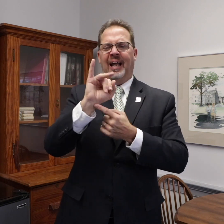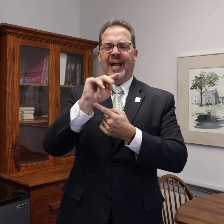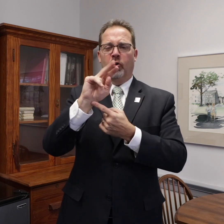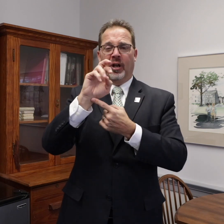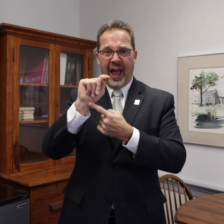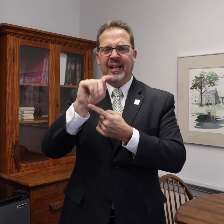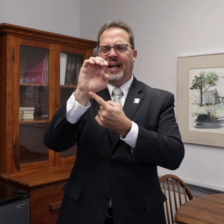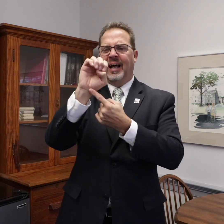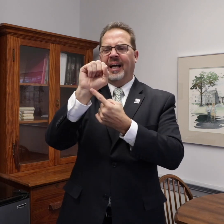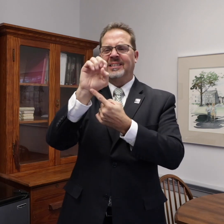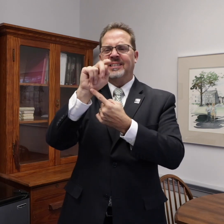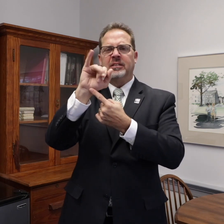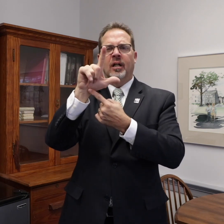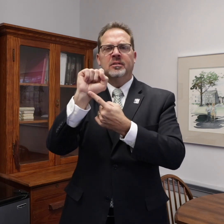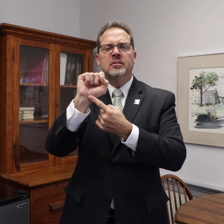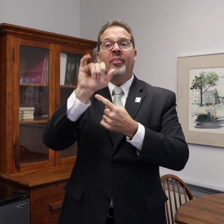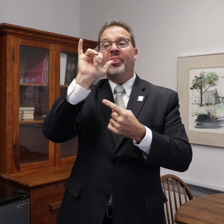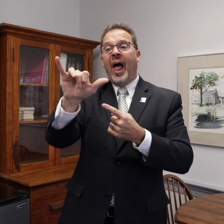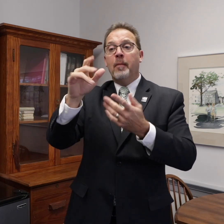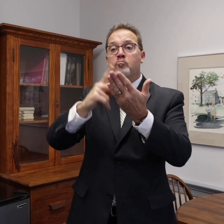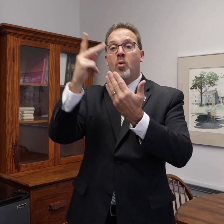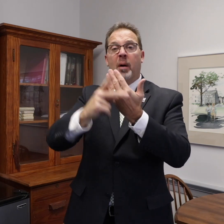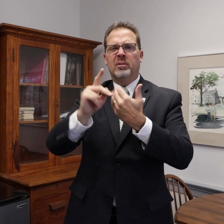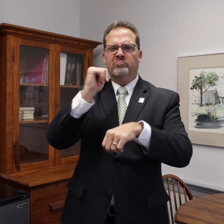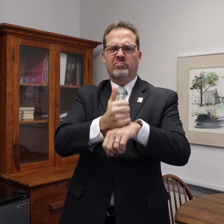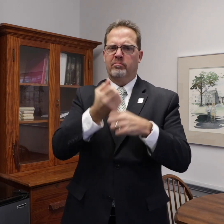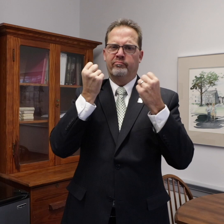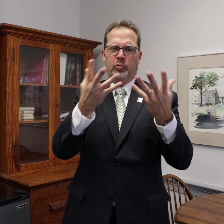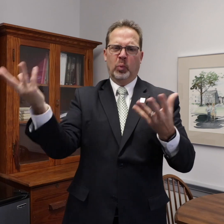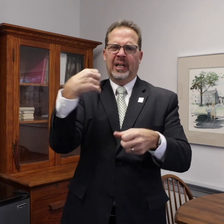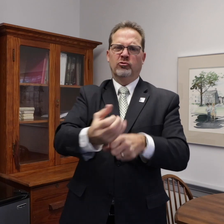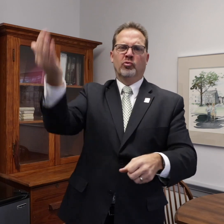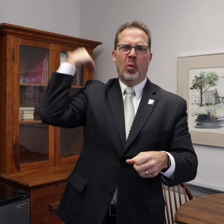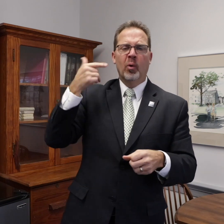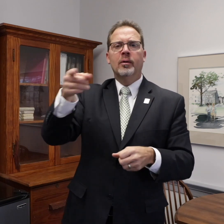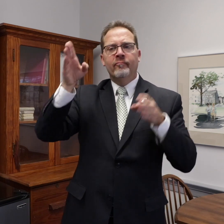Essentials program. This initiative focuses on improving access for